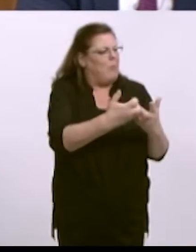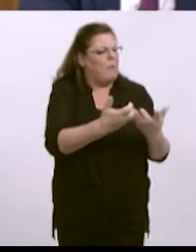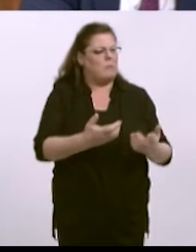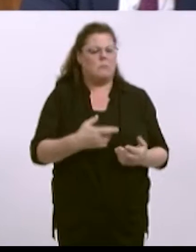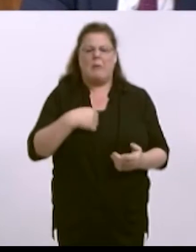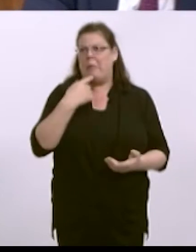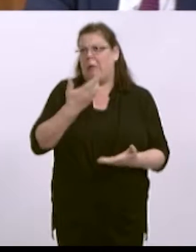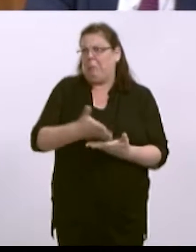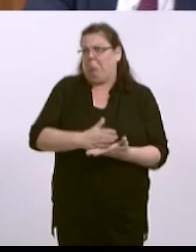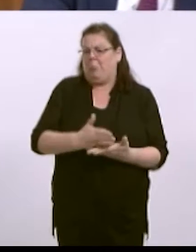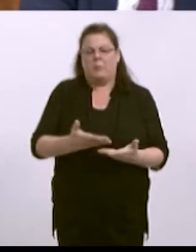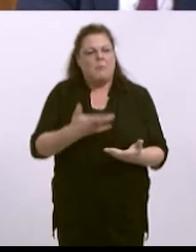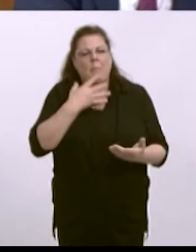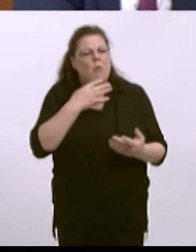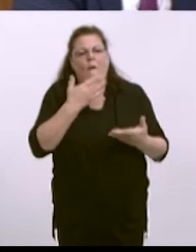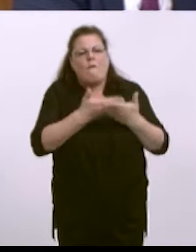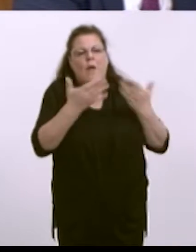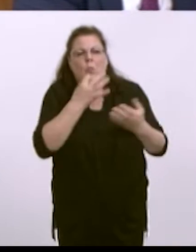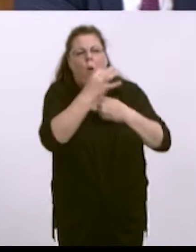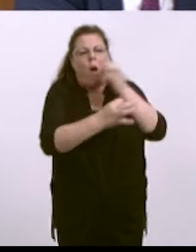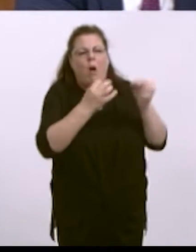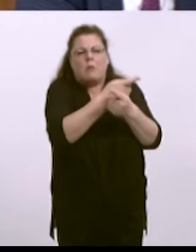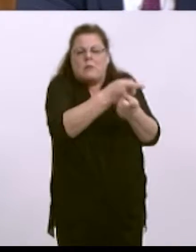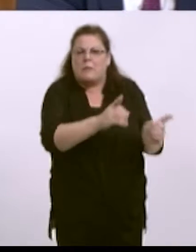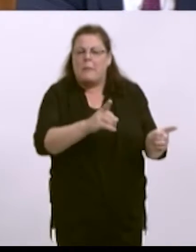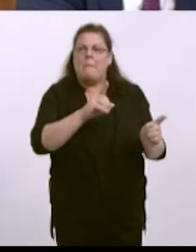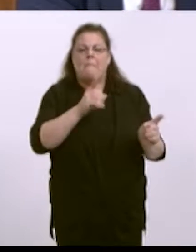it was an unfair question to ask members of the public. Whatís important is that we work